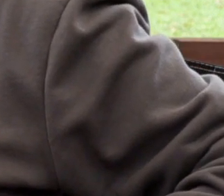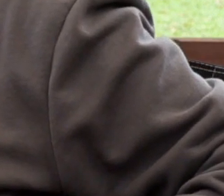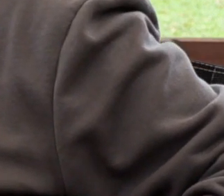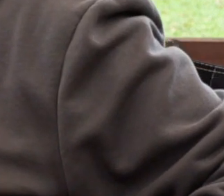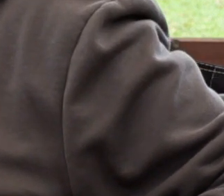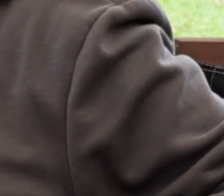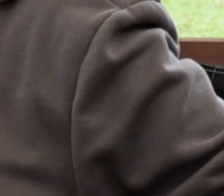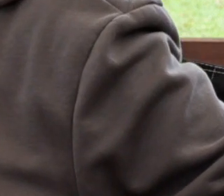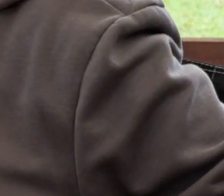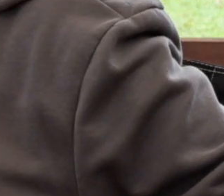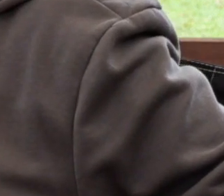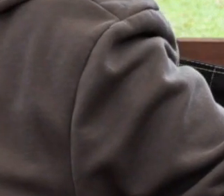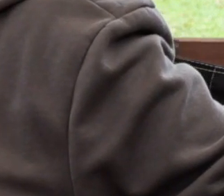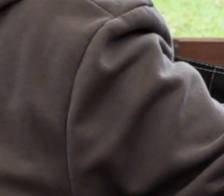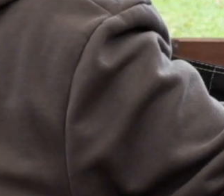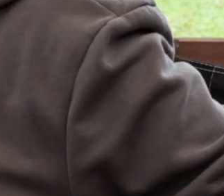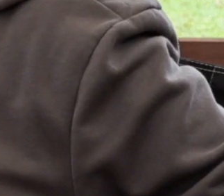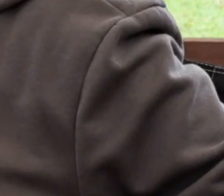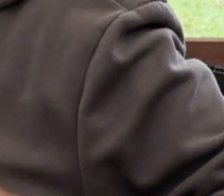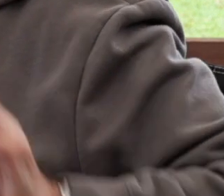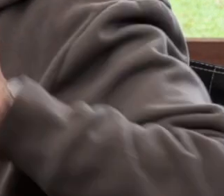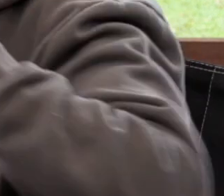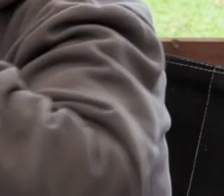Ah, that’s a good back rub.